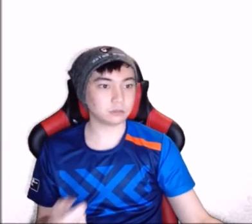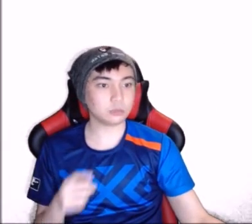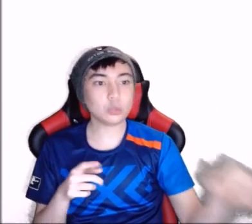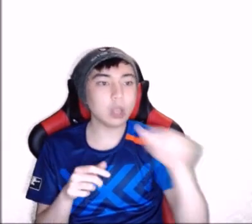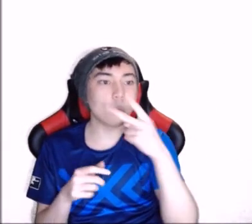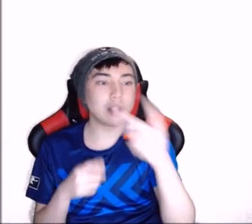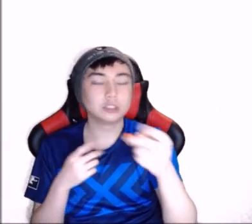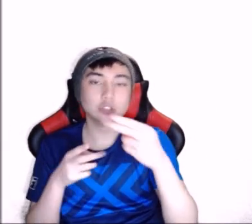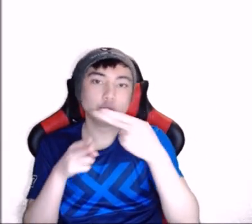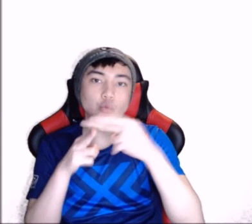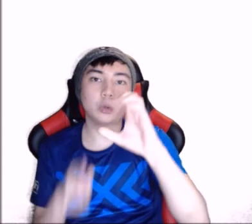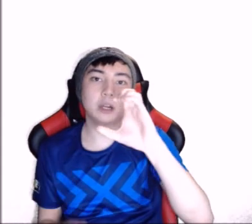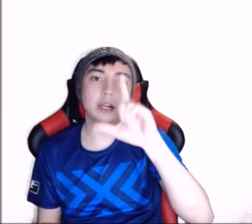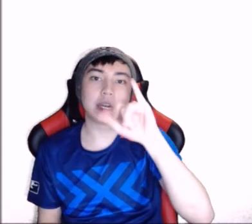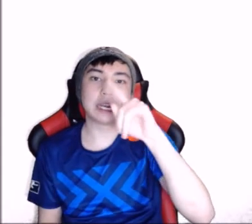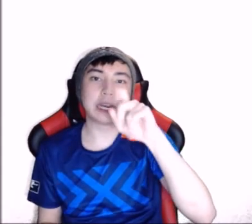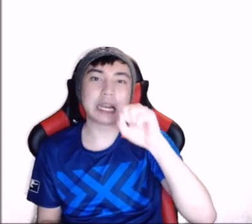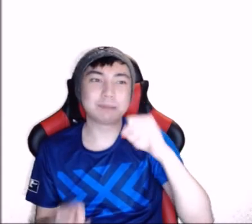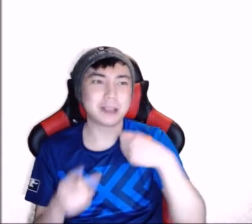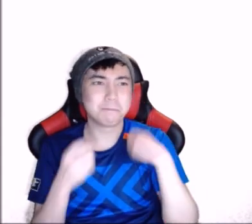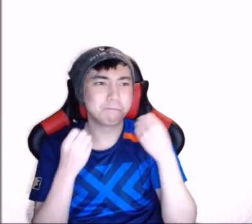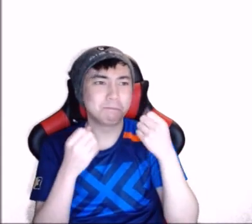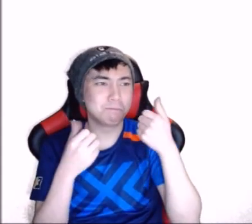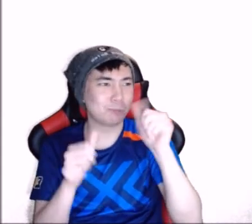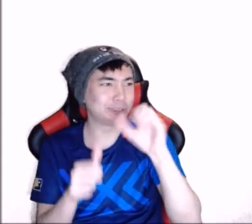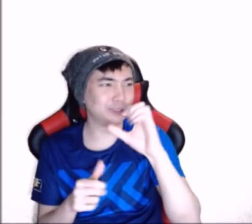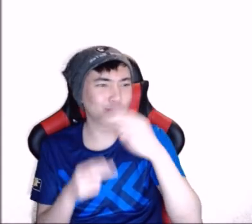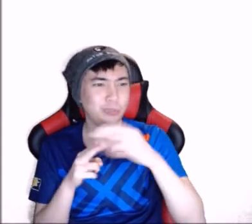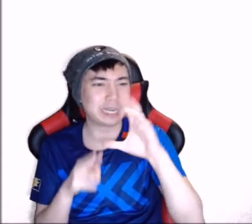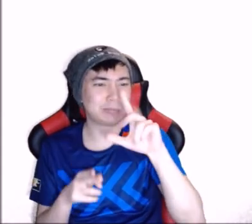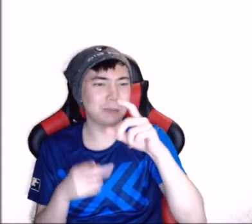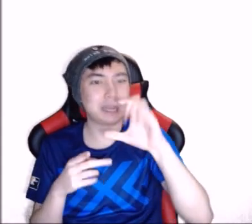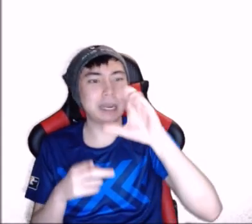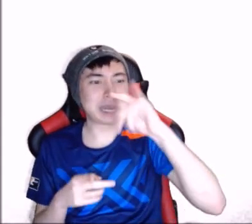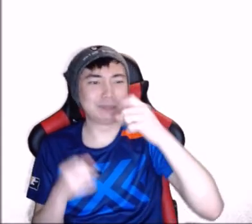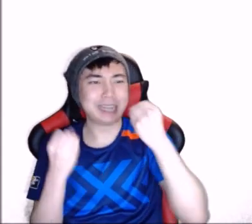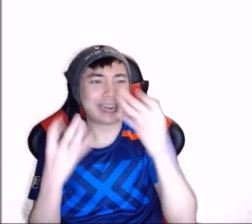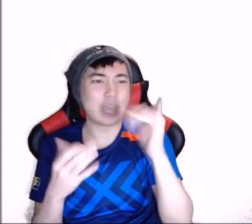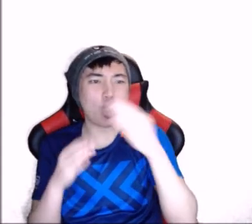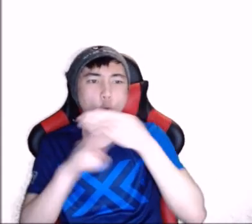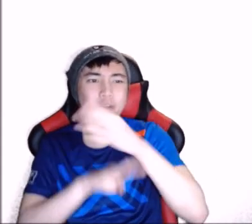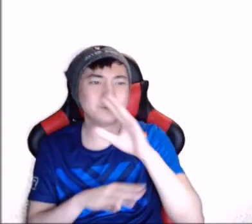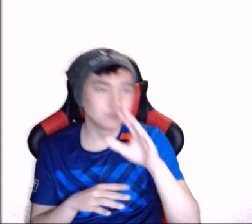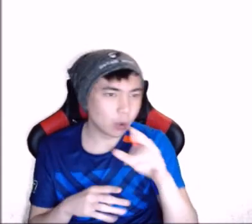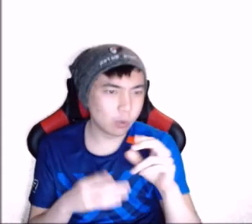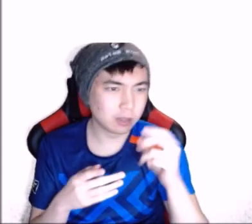You can watch the short clips later. I have a lot of short clips like over...